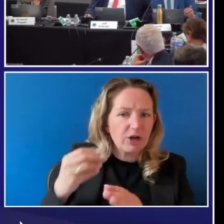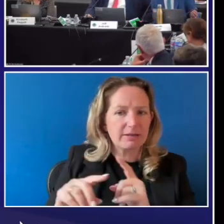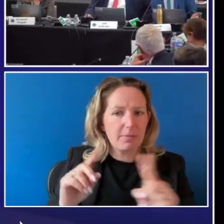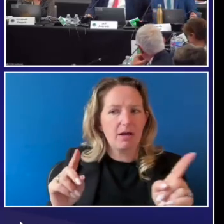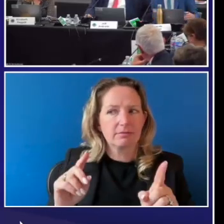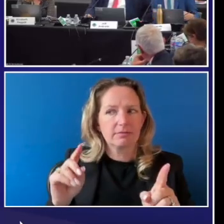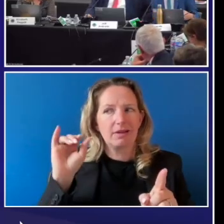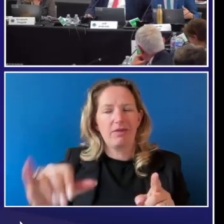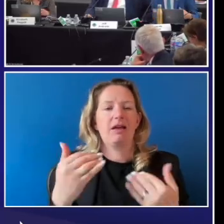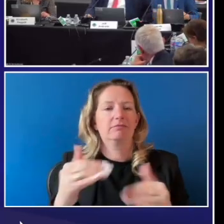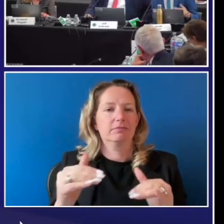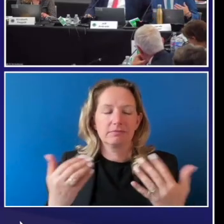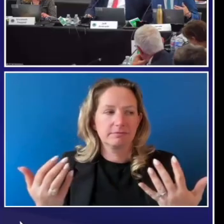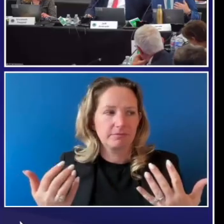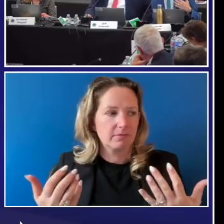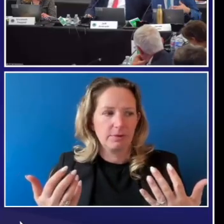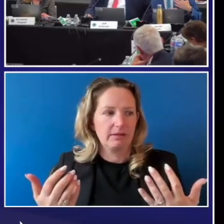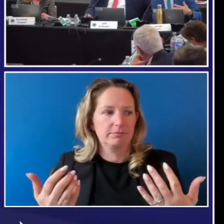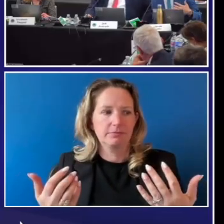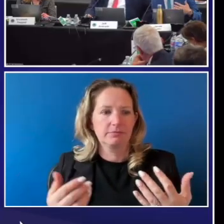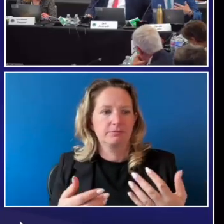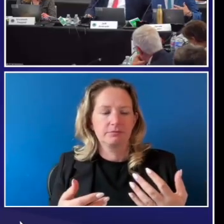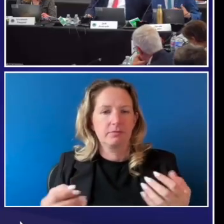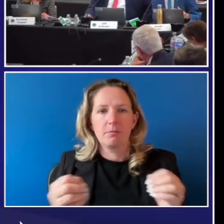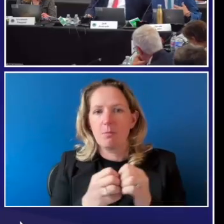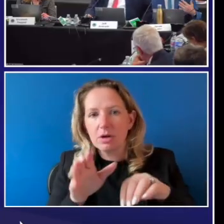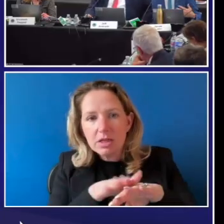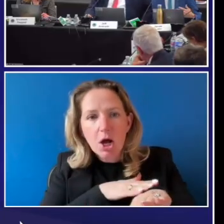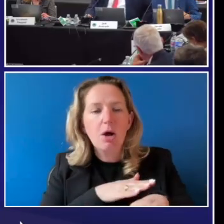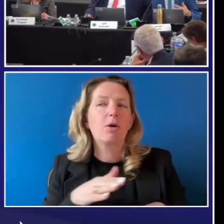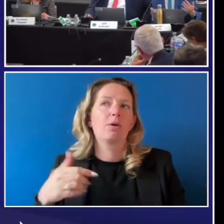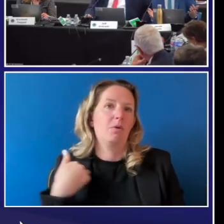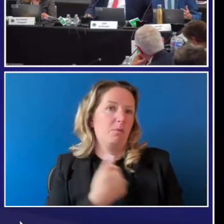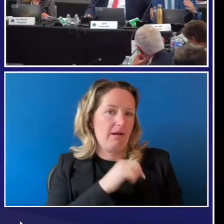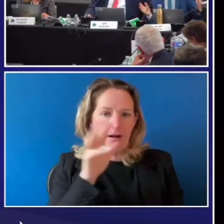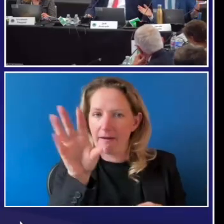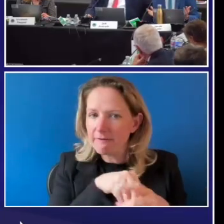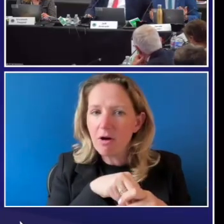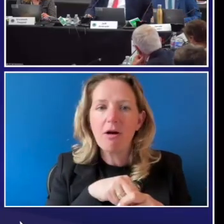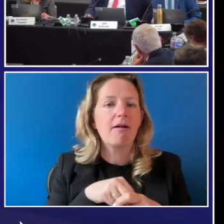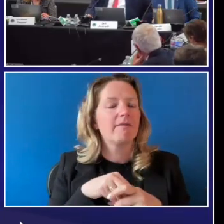It does that the cost of, you know, us being involved in the process and it would massively